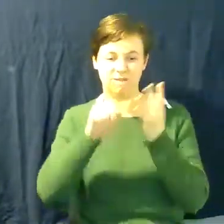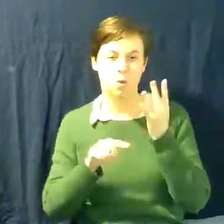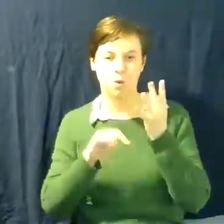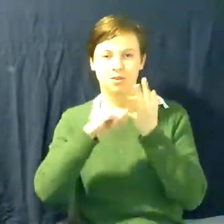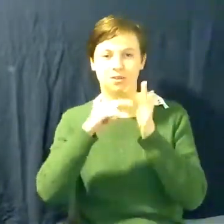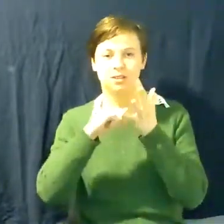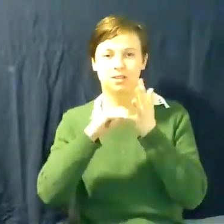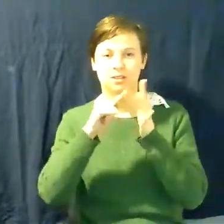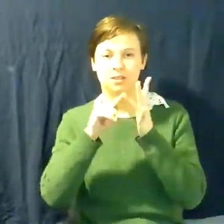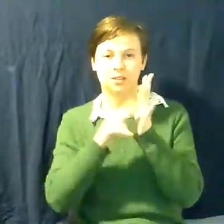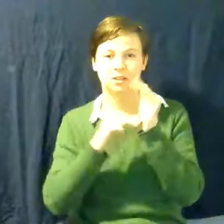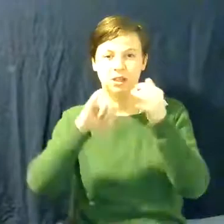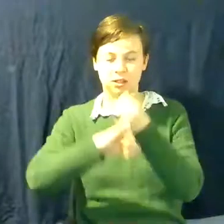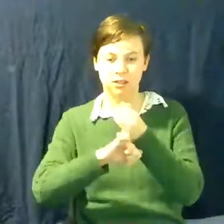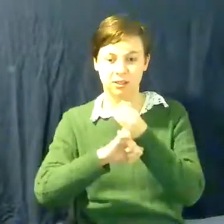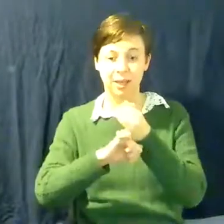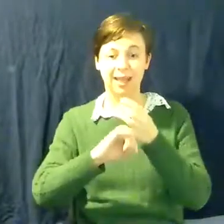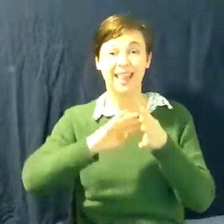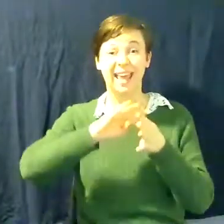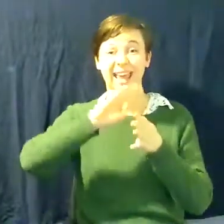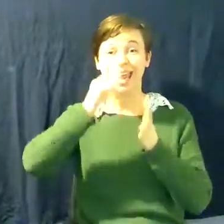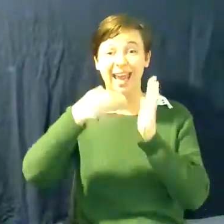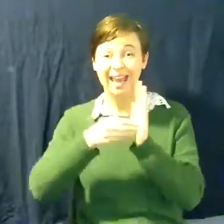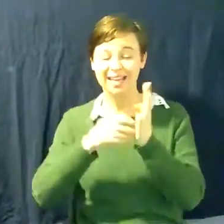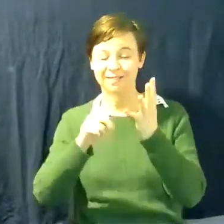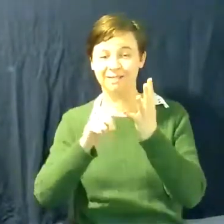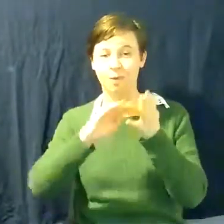to ask us questions and learn more as we go from those